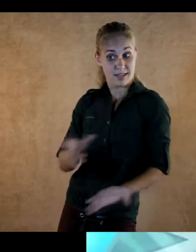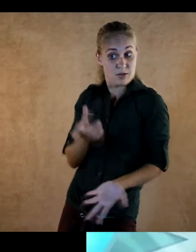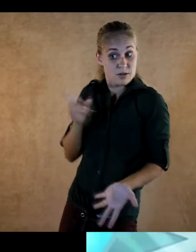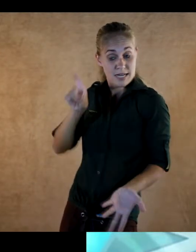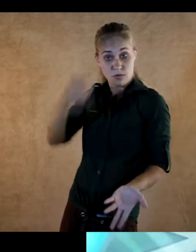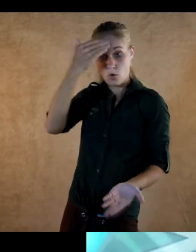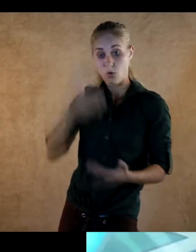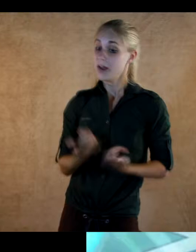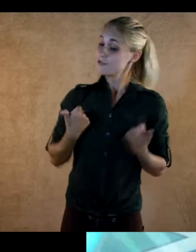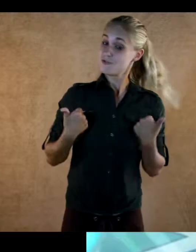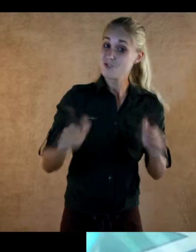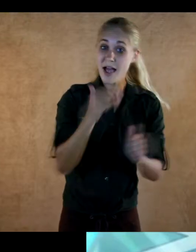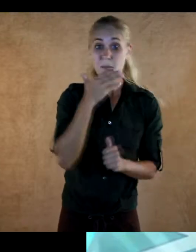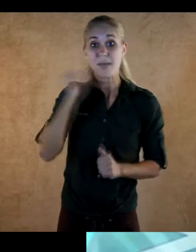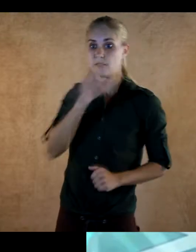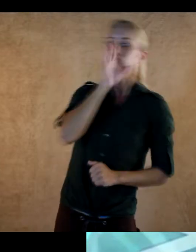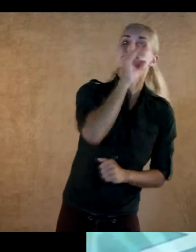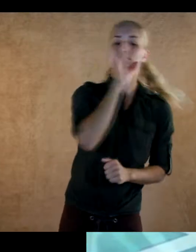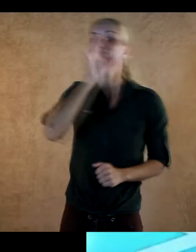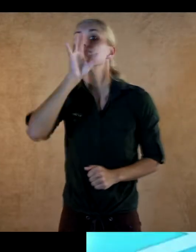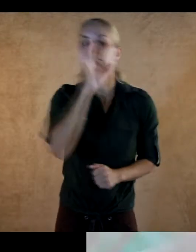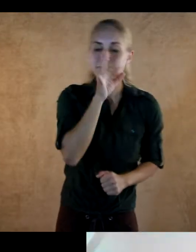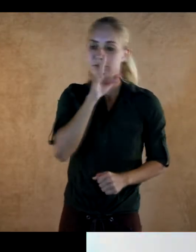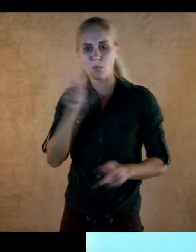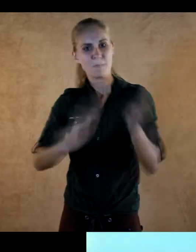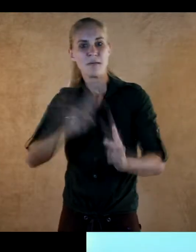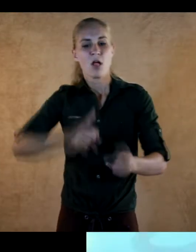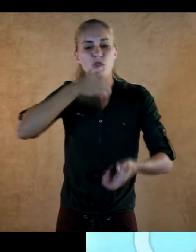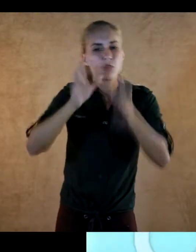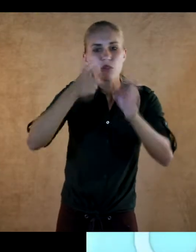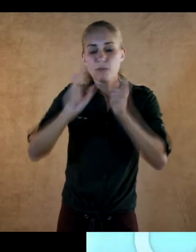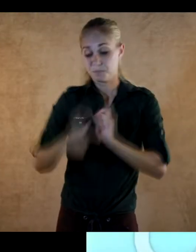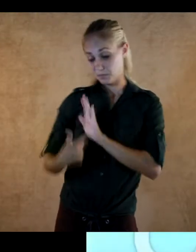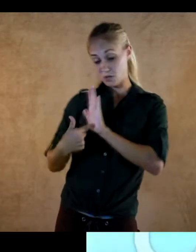Do your best not to talk too much during this sample phase. SHOW the Better Body Video.